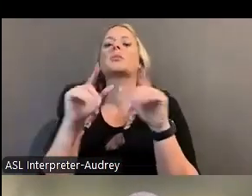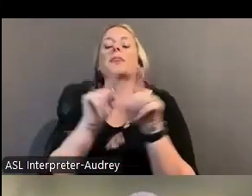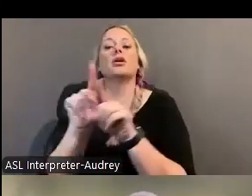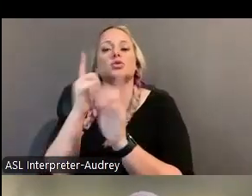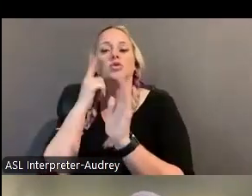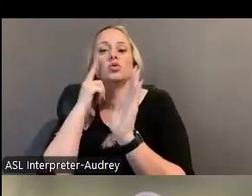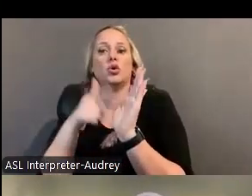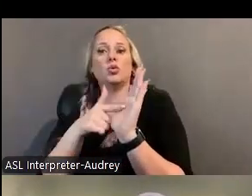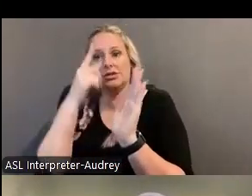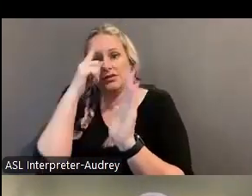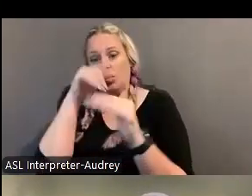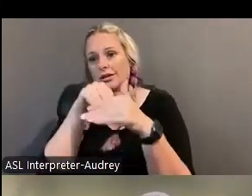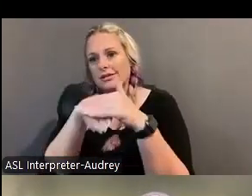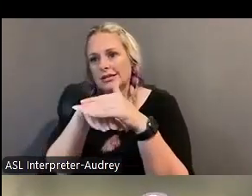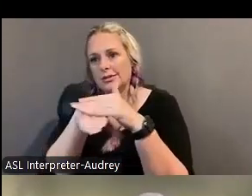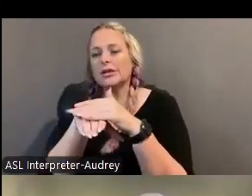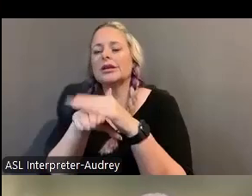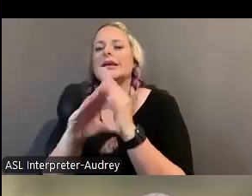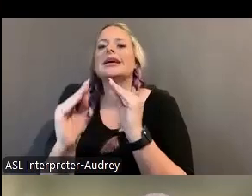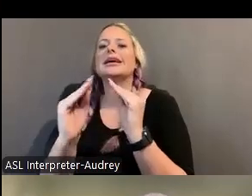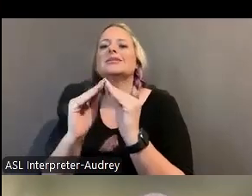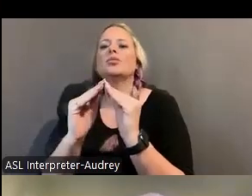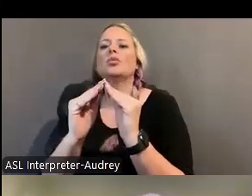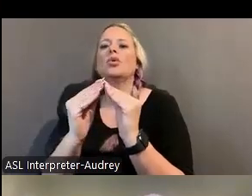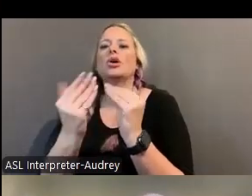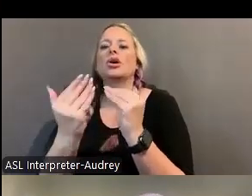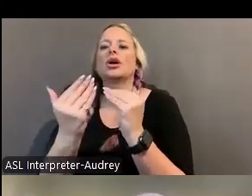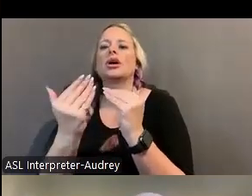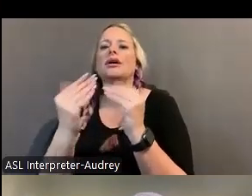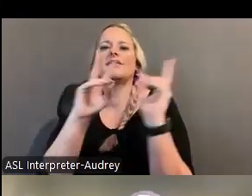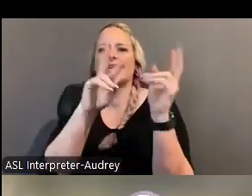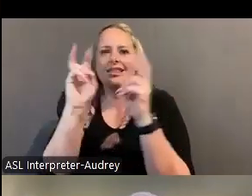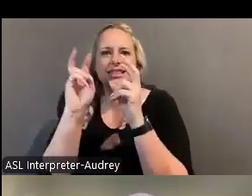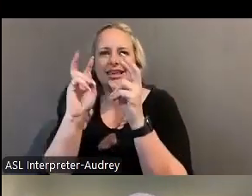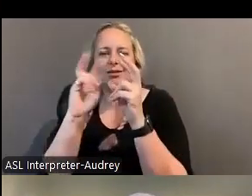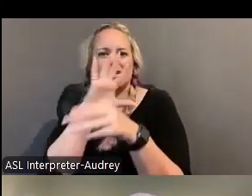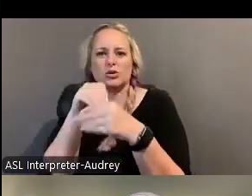accessibility, we made it more of a crosscutting theme across everything, and we made sure to